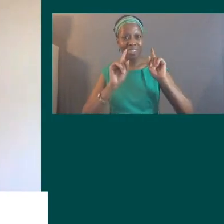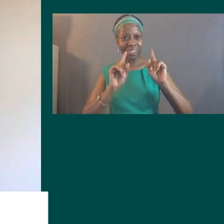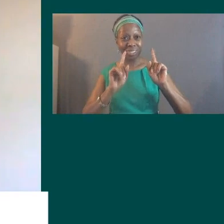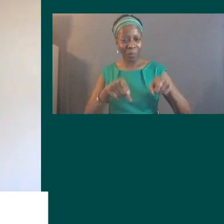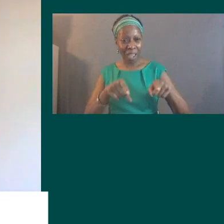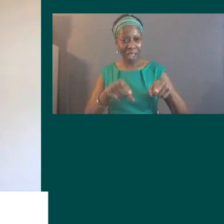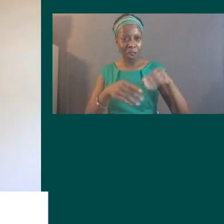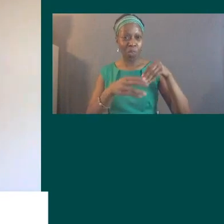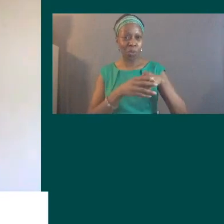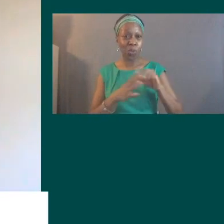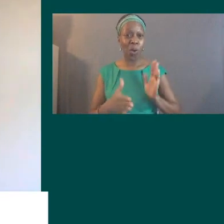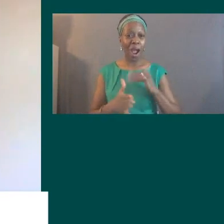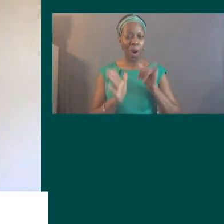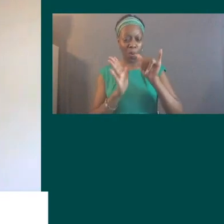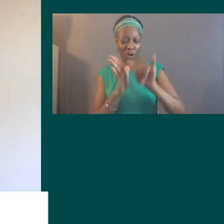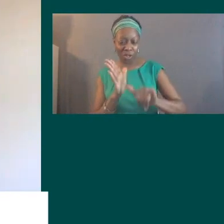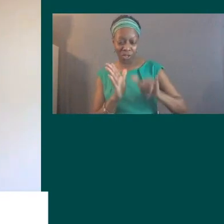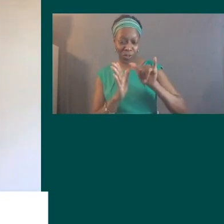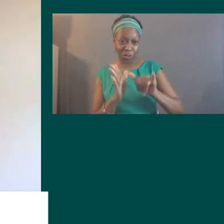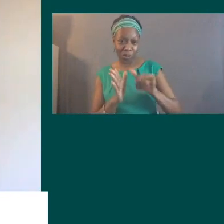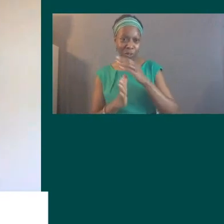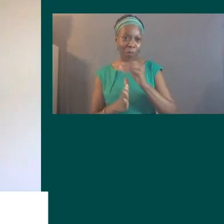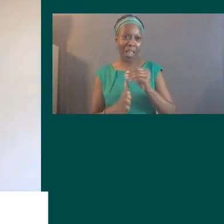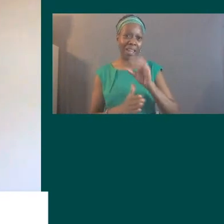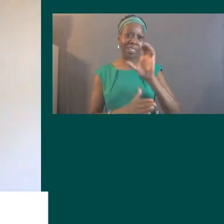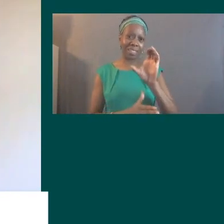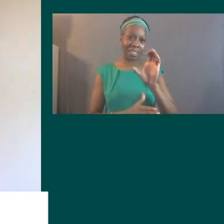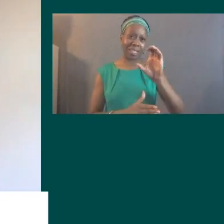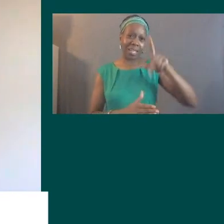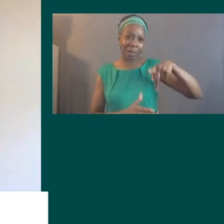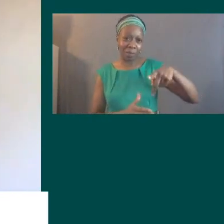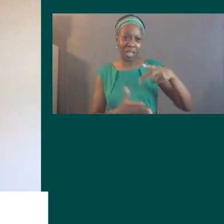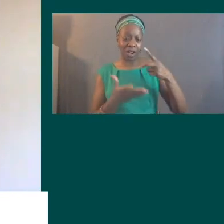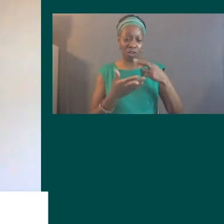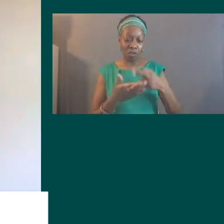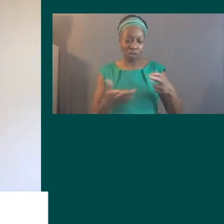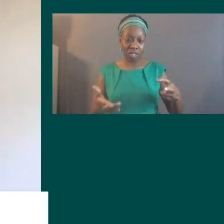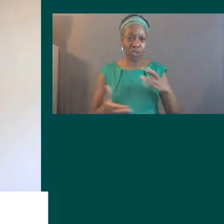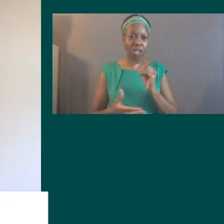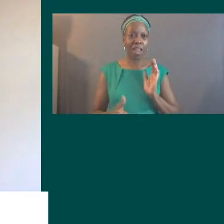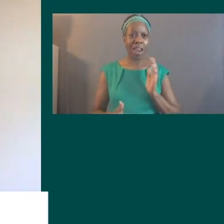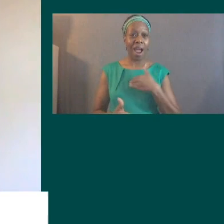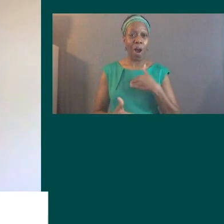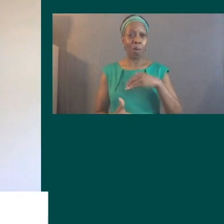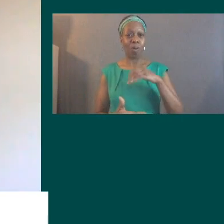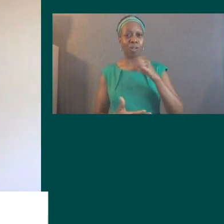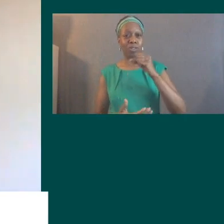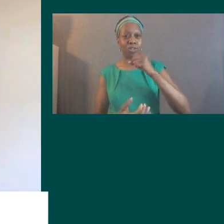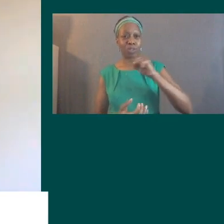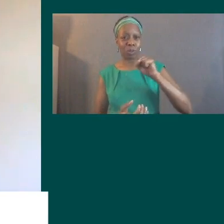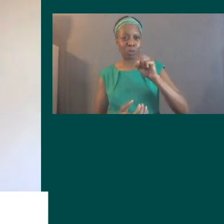as well as on CP resource and through our social media channels. But on that note again,